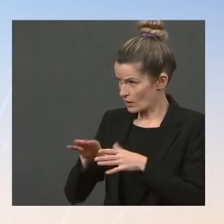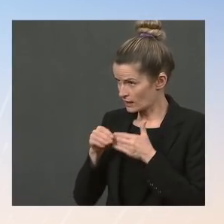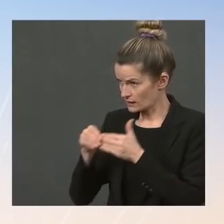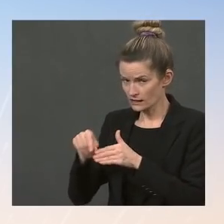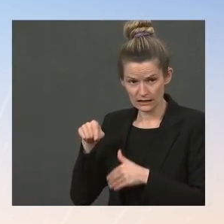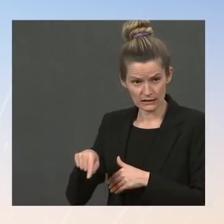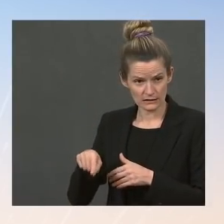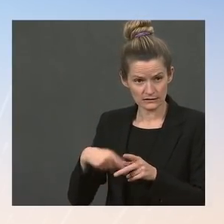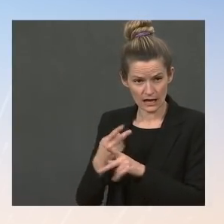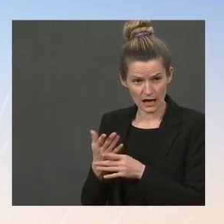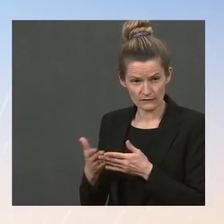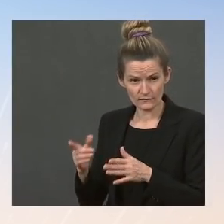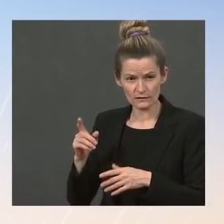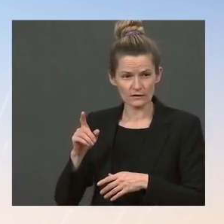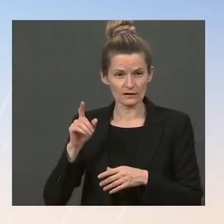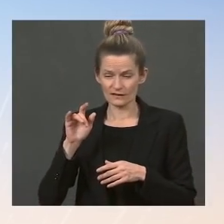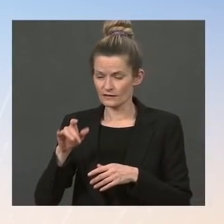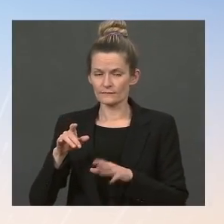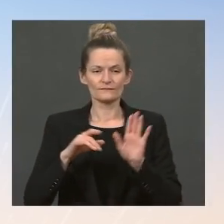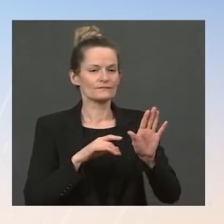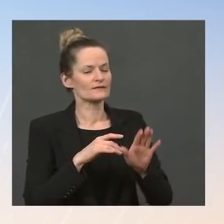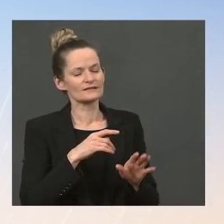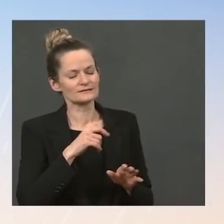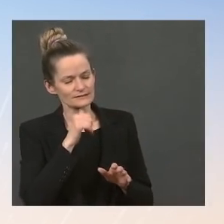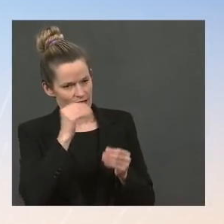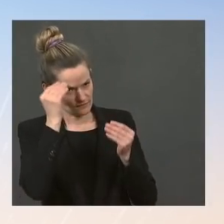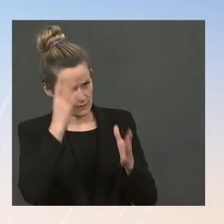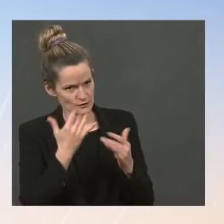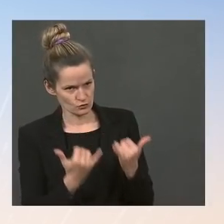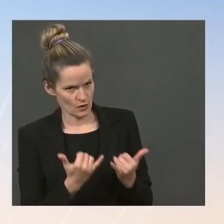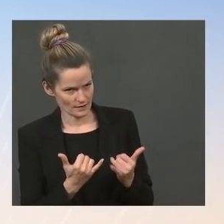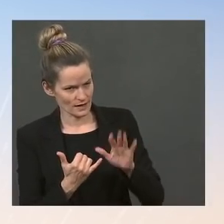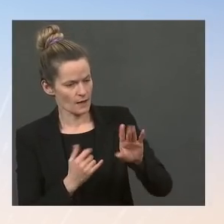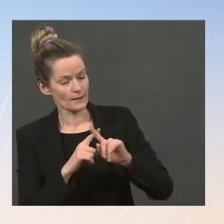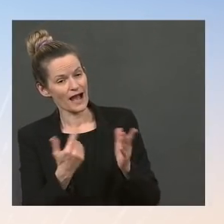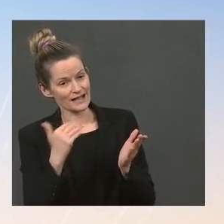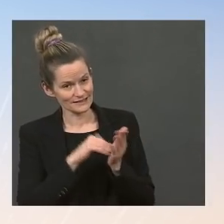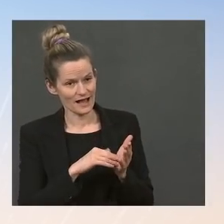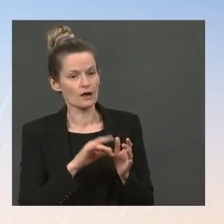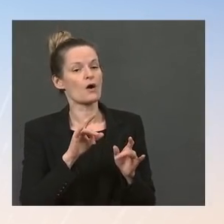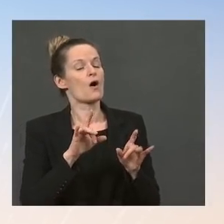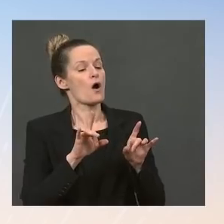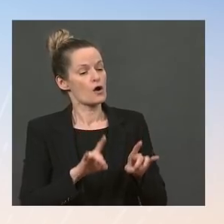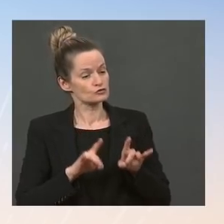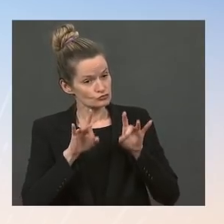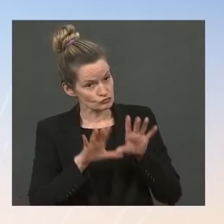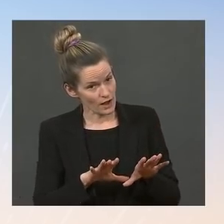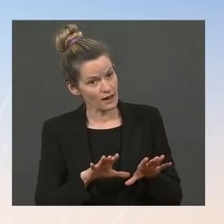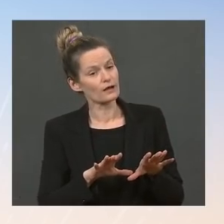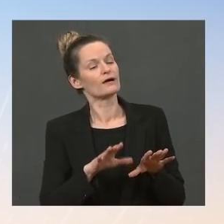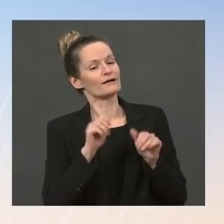But I will tell you that, again, the Australians -- partners -- they can describe why they sought this new technology.